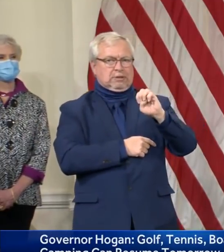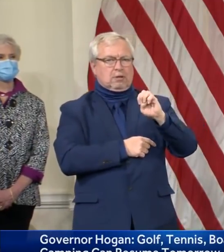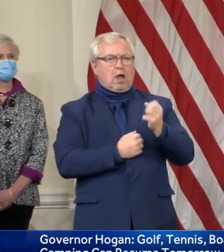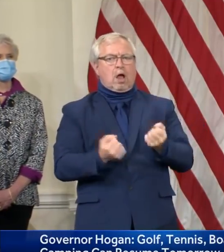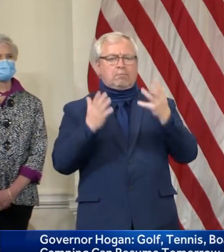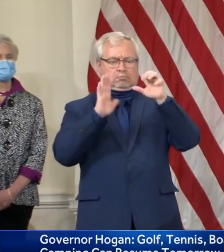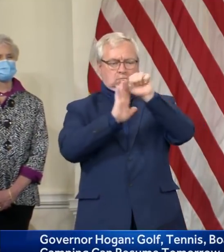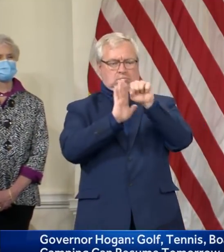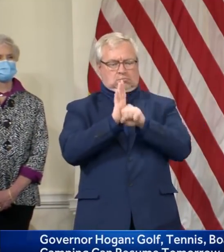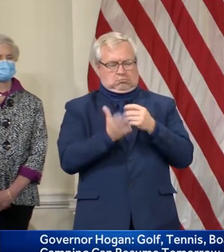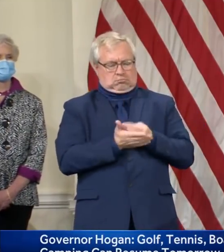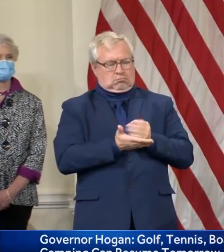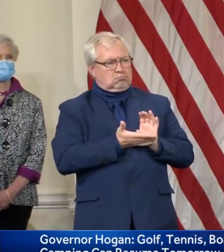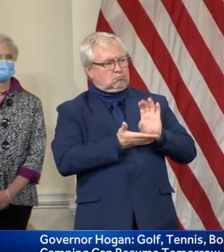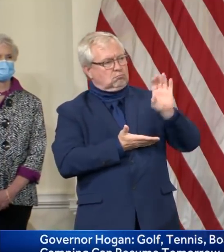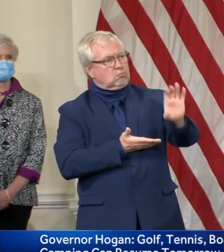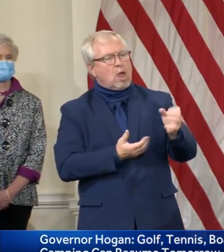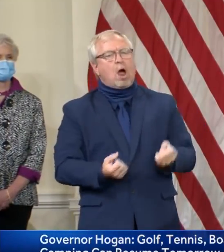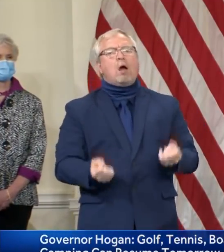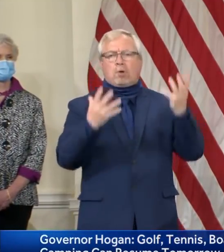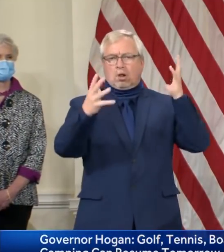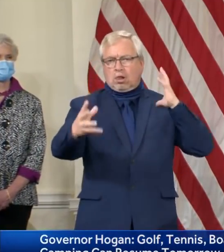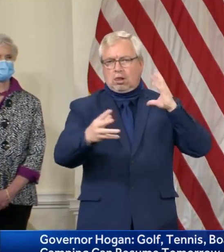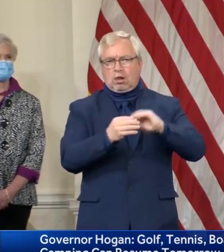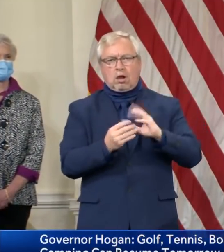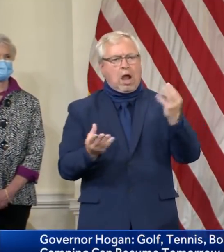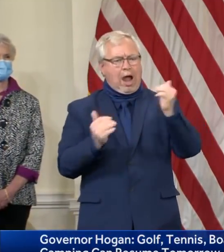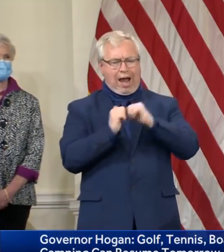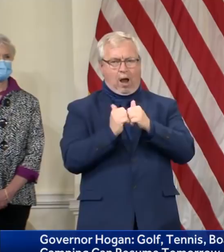WE’RE NOT QUITE READY FOR THAT.